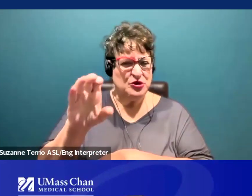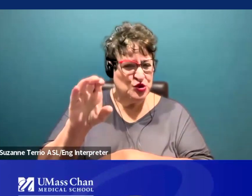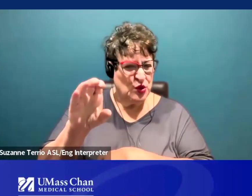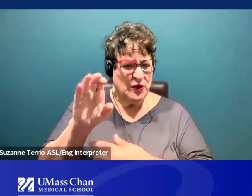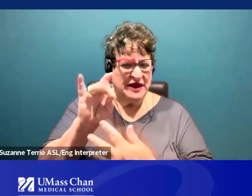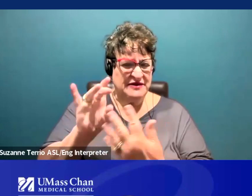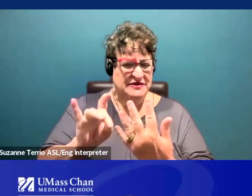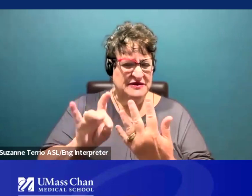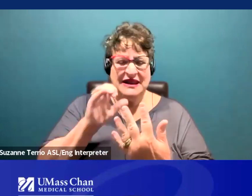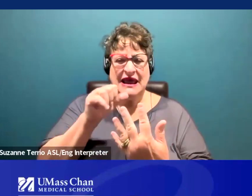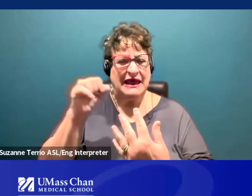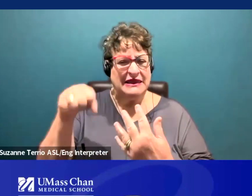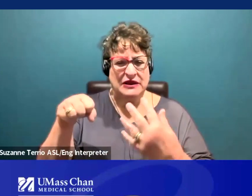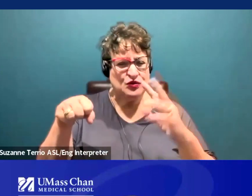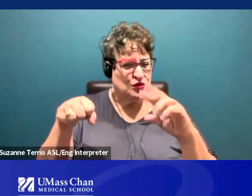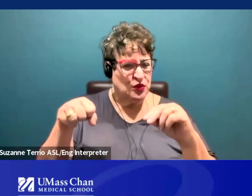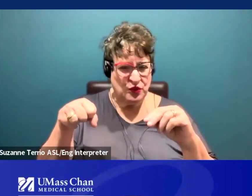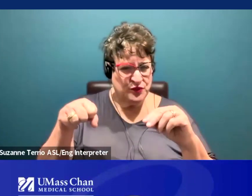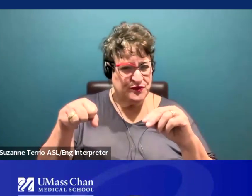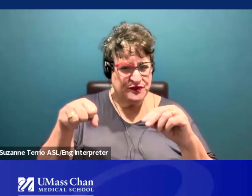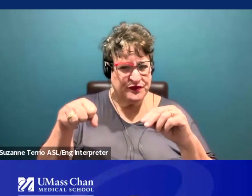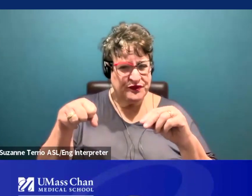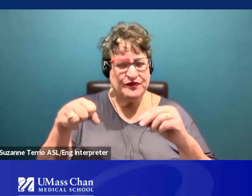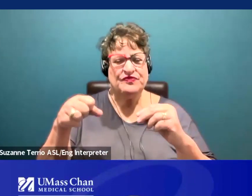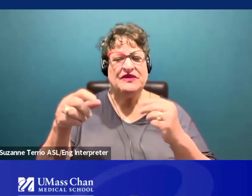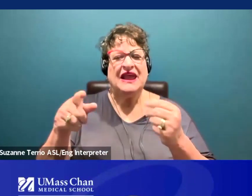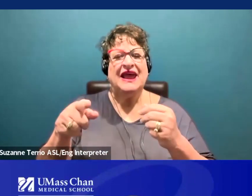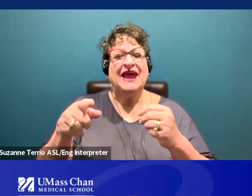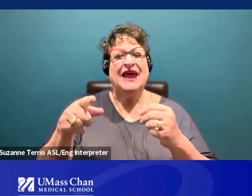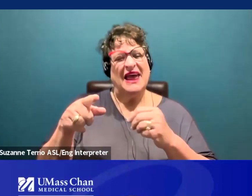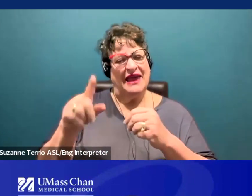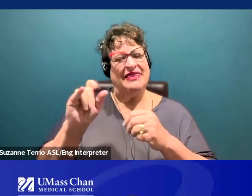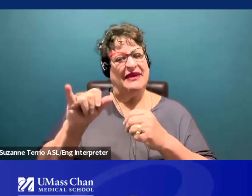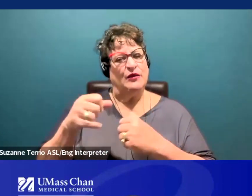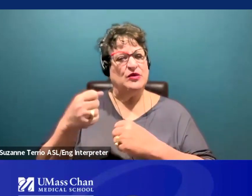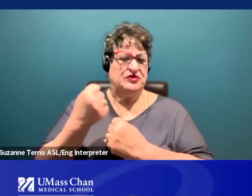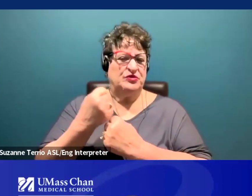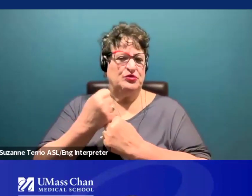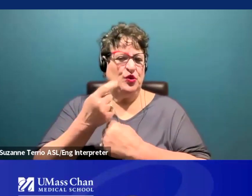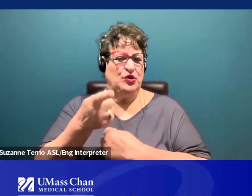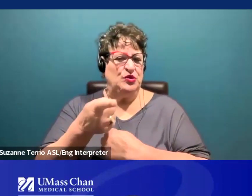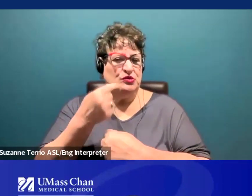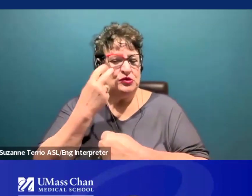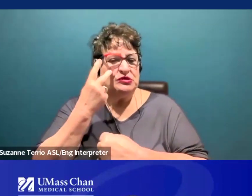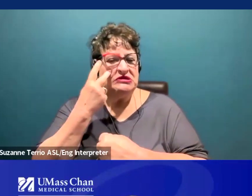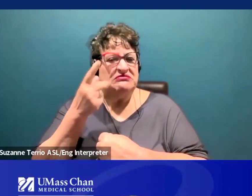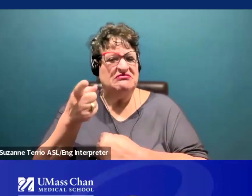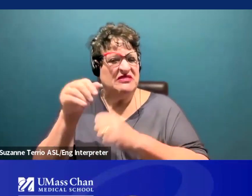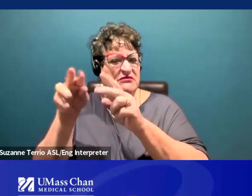So that could be a way to kind of support you in seeing whether this person is being subject to manipulation or not.